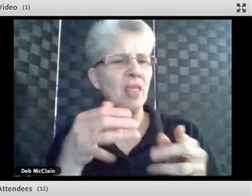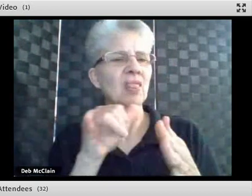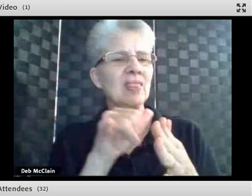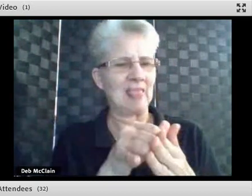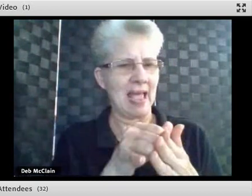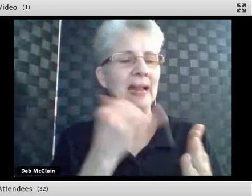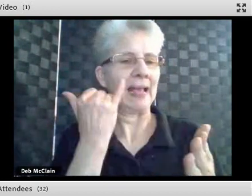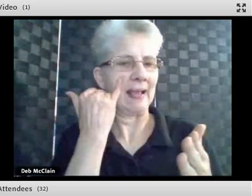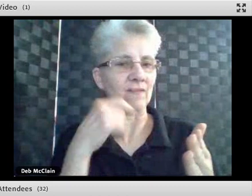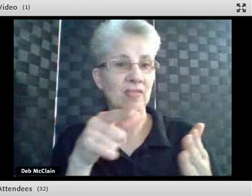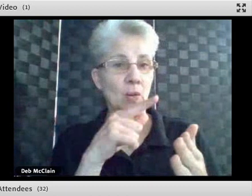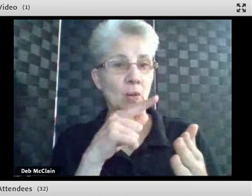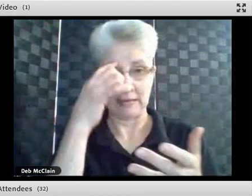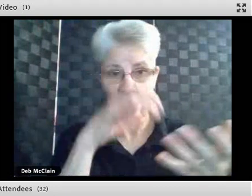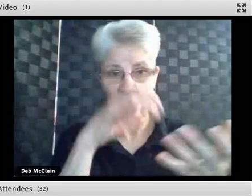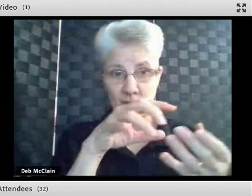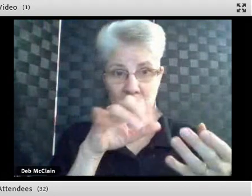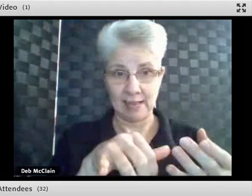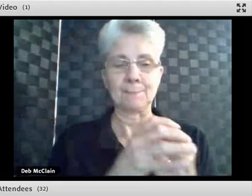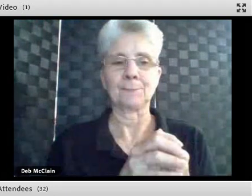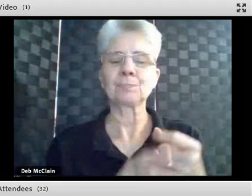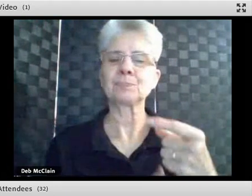that in case there was any confusion there.